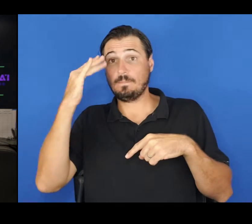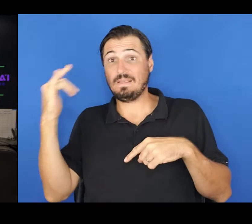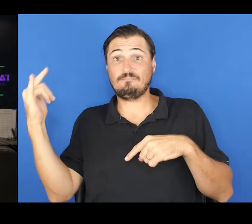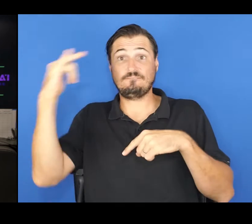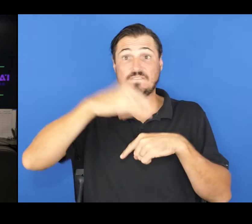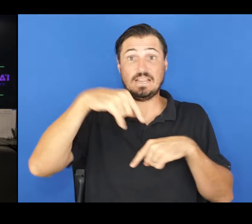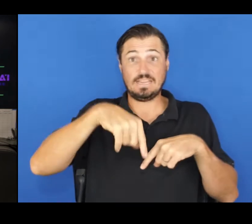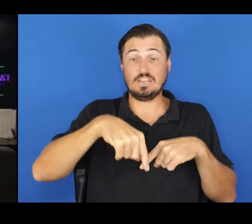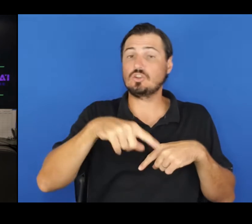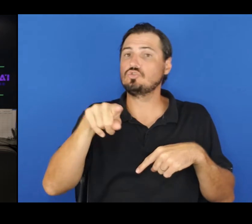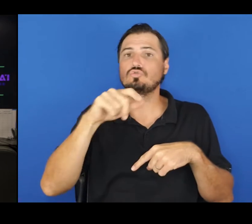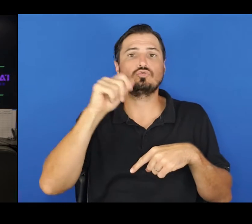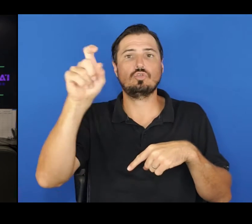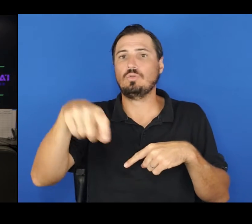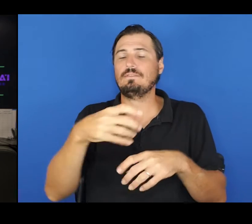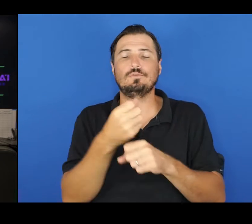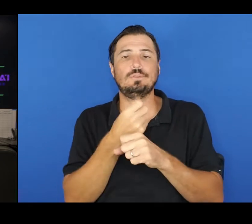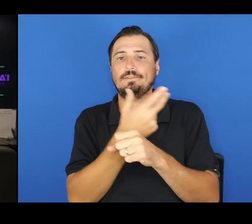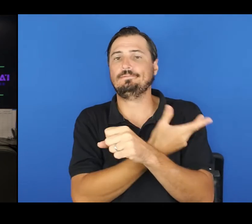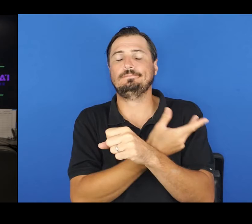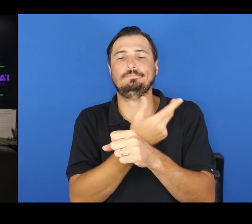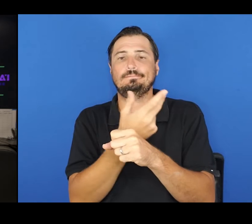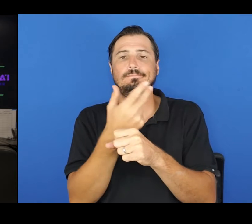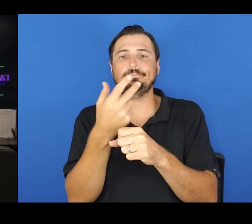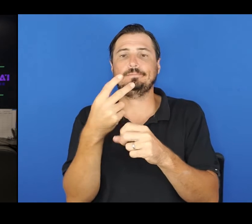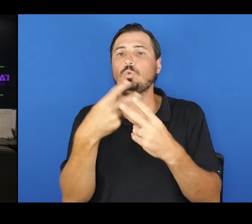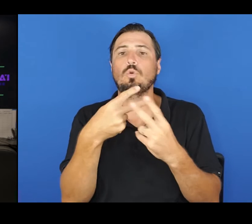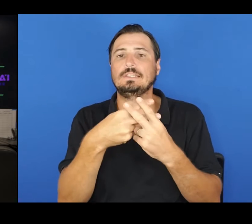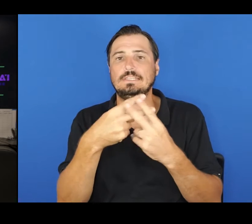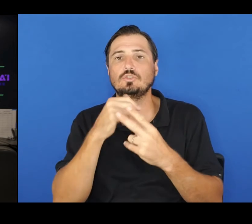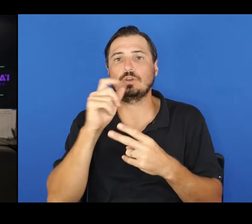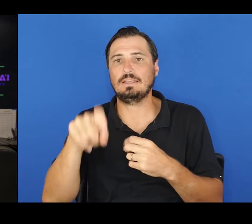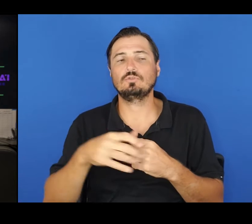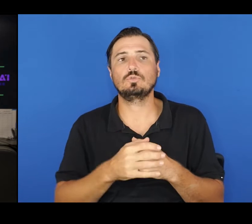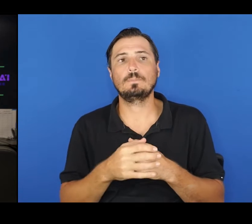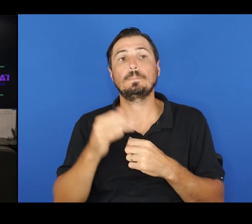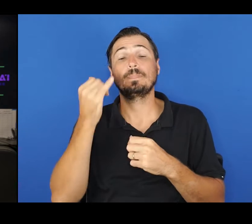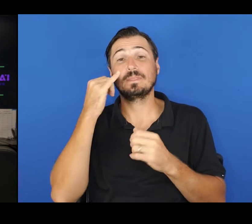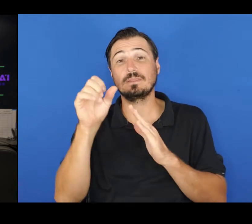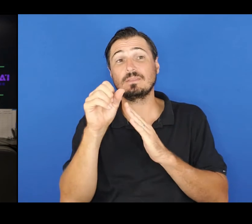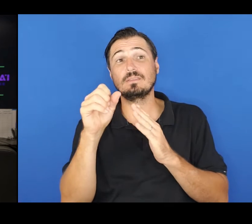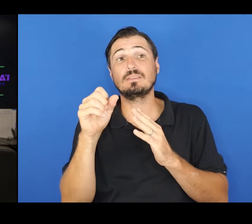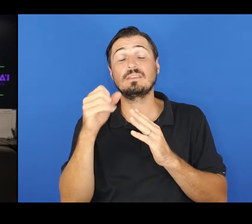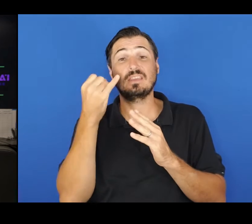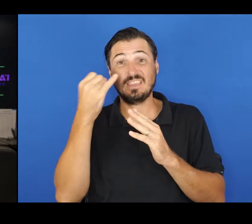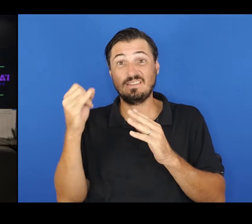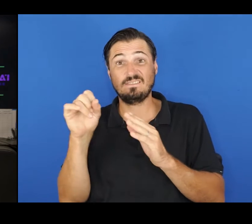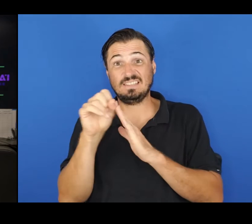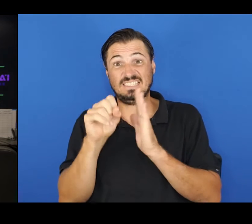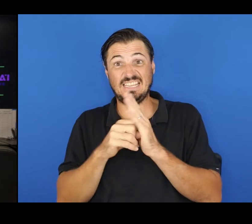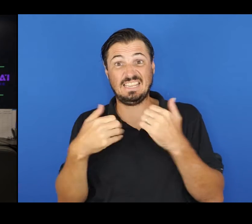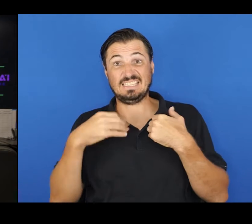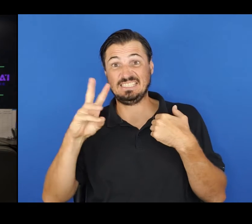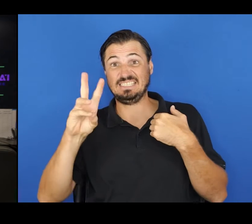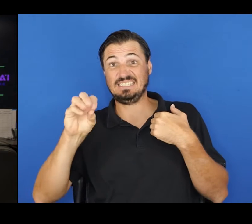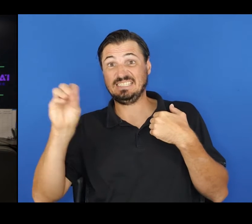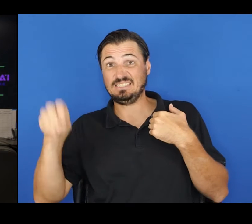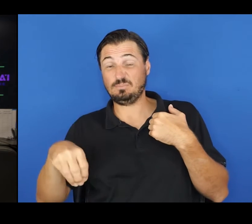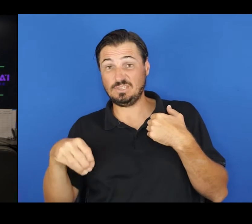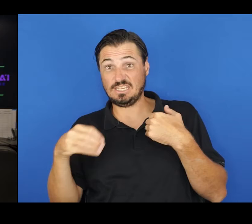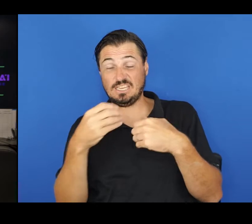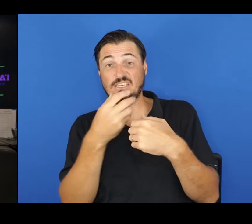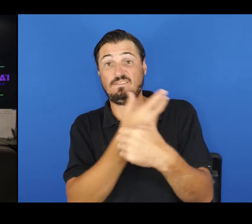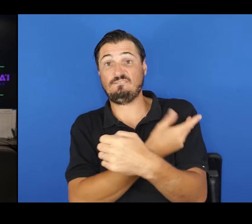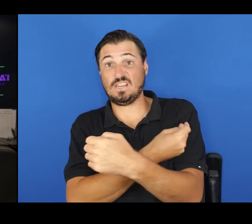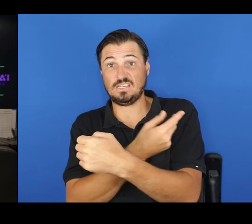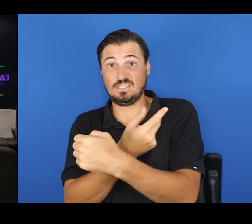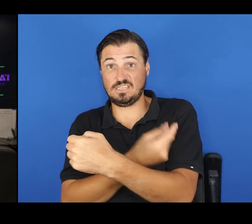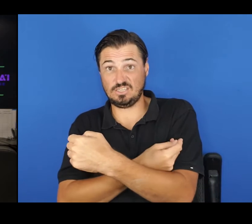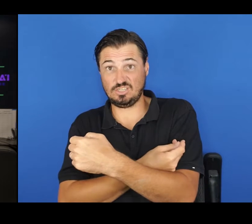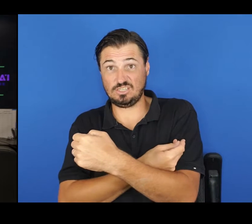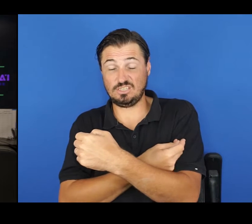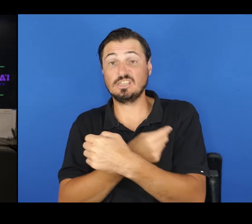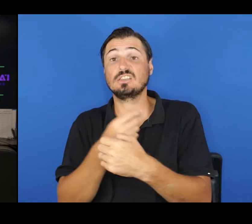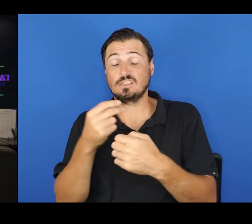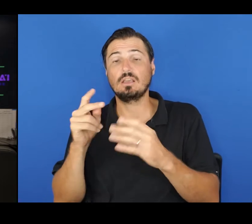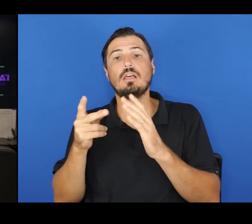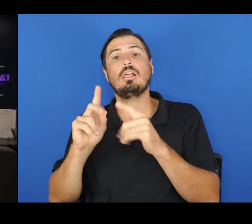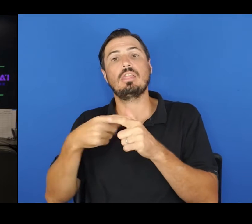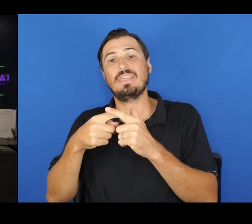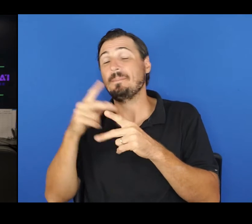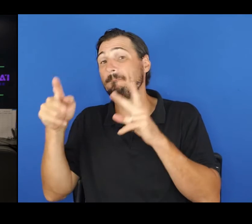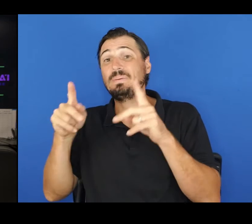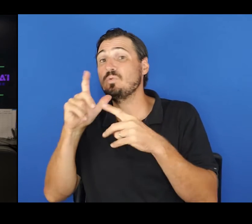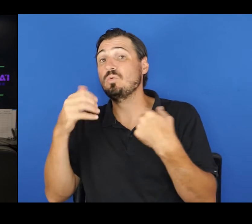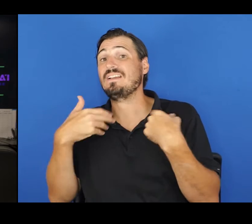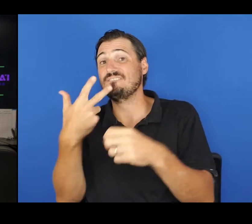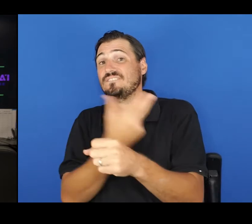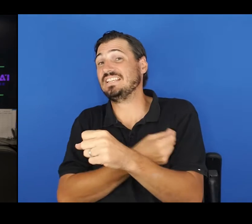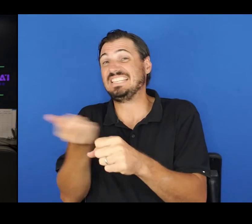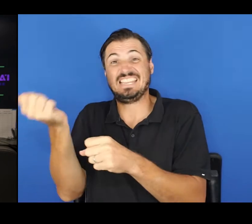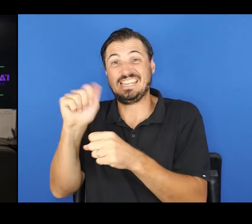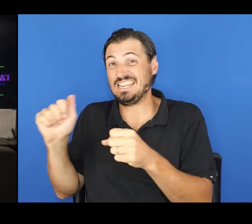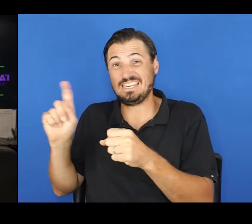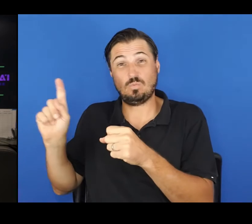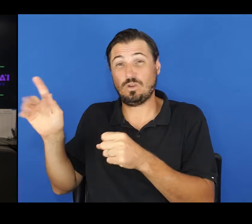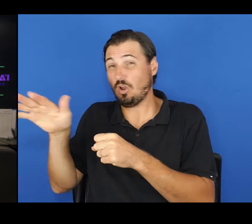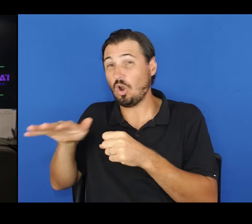When the state reaches 60% fully vaccinated, individuals vaccinated anywhere in the United States will be able to bypass the travel quarantine with proof of vaccination through the state’s